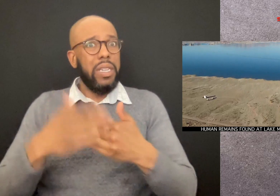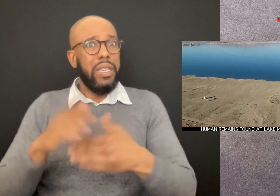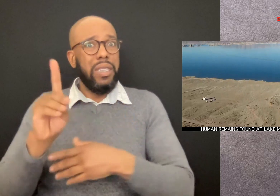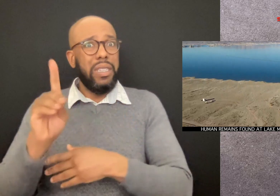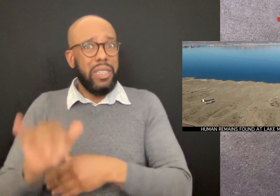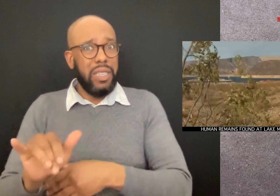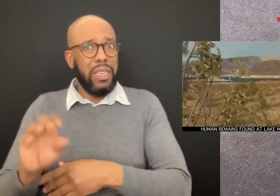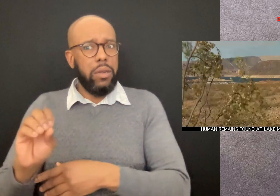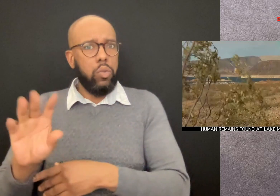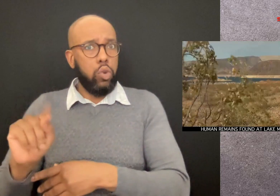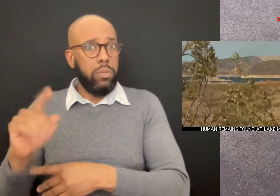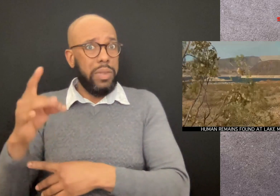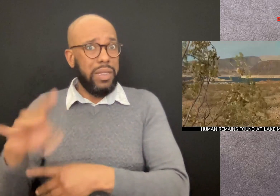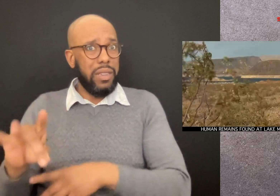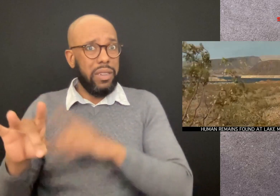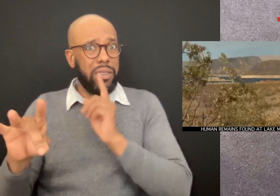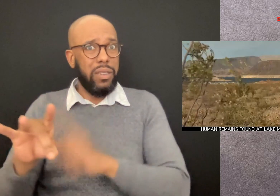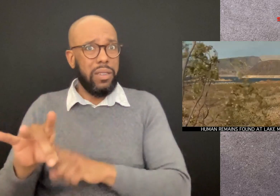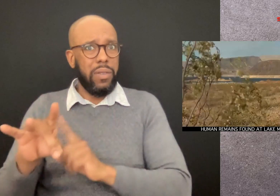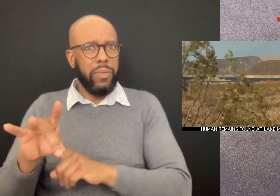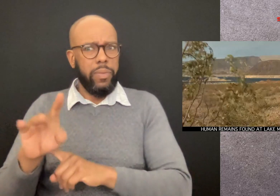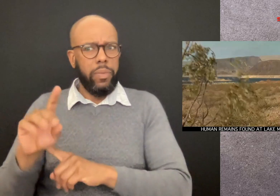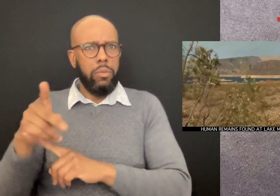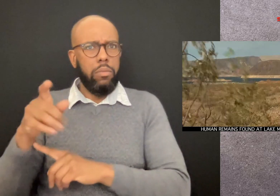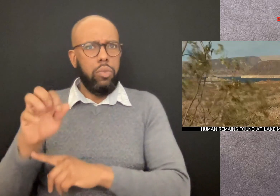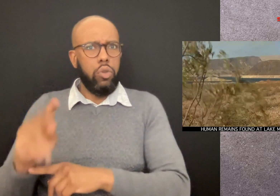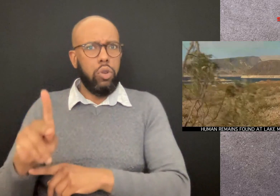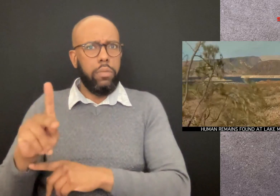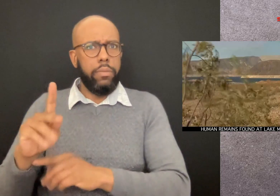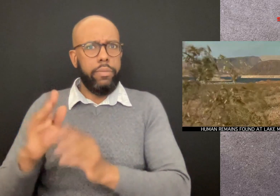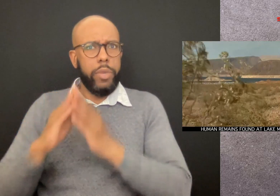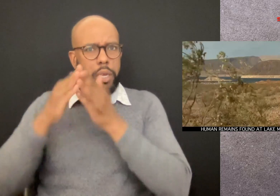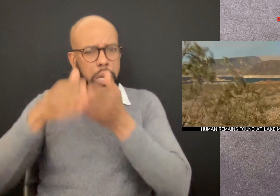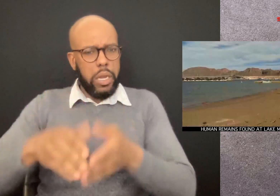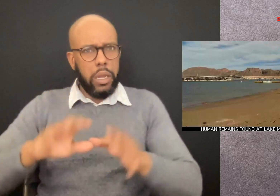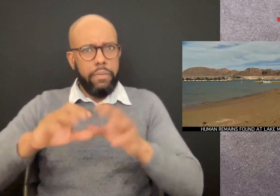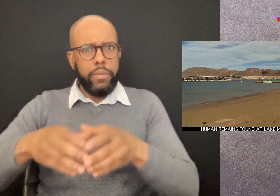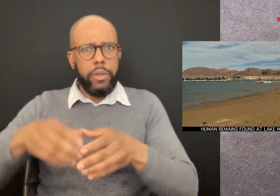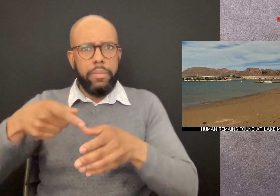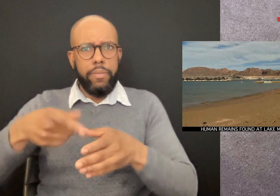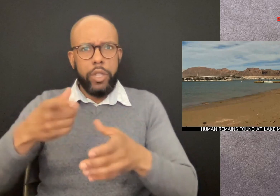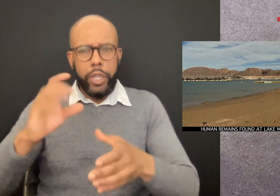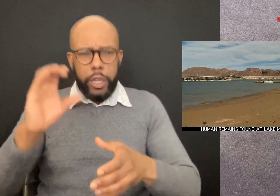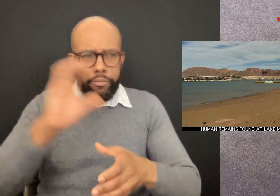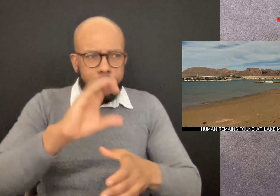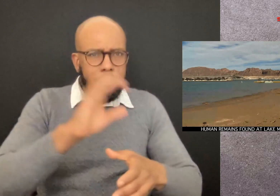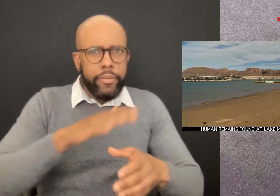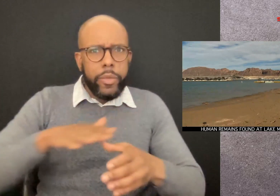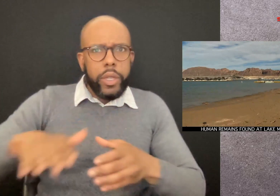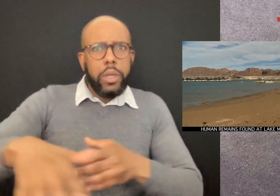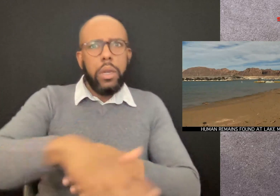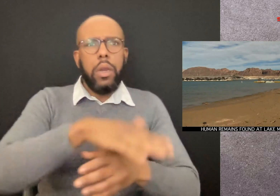The next day a park dive team searched the area and confirmed the finding of human skeletal remains.